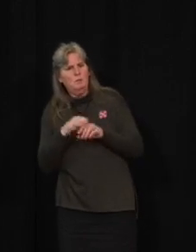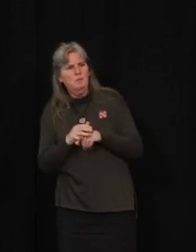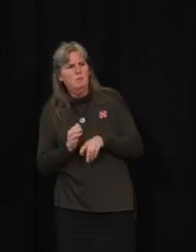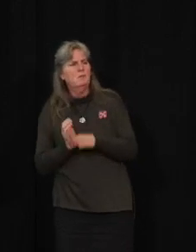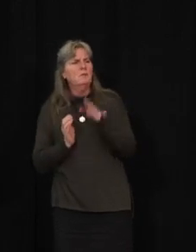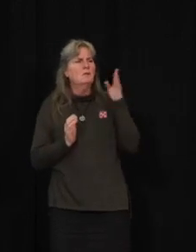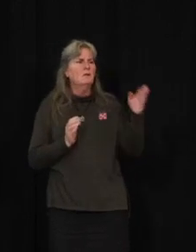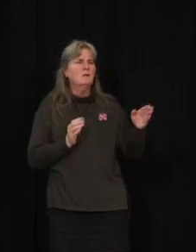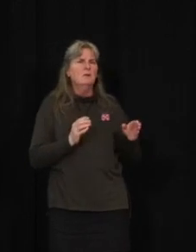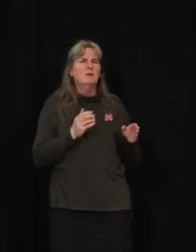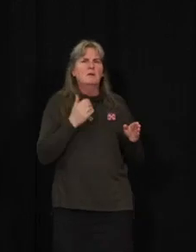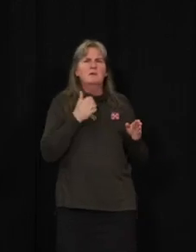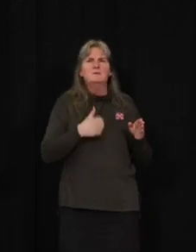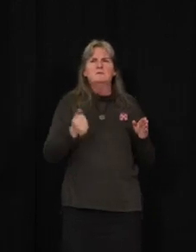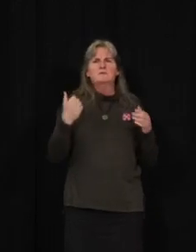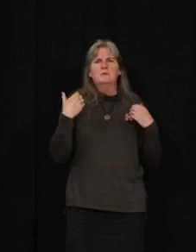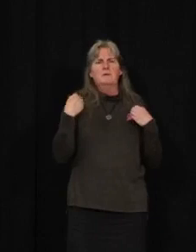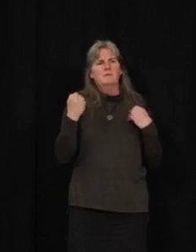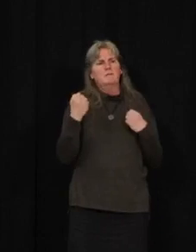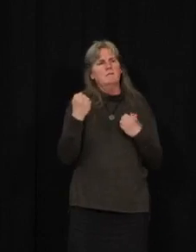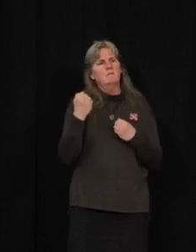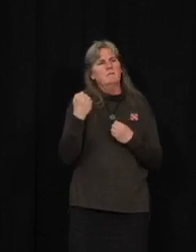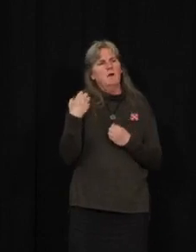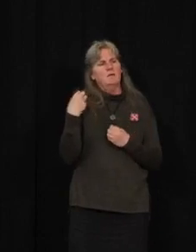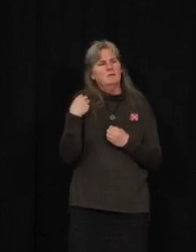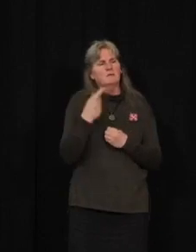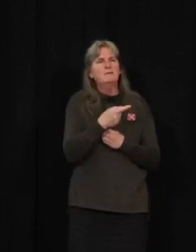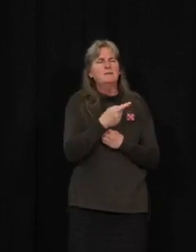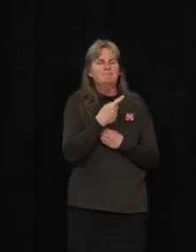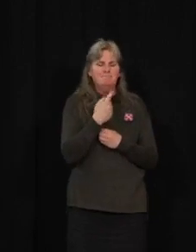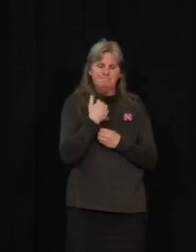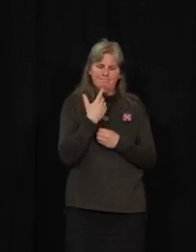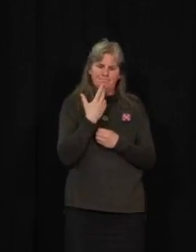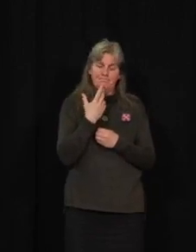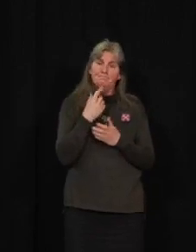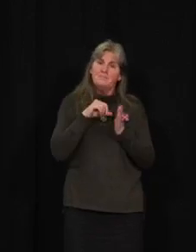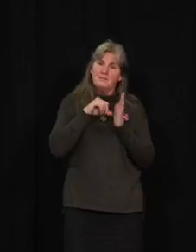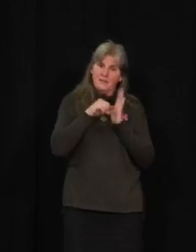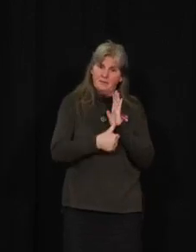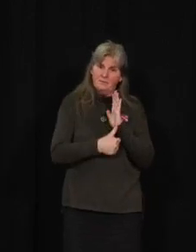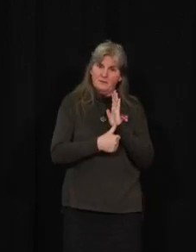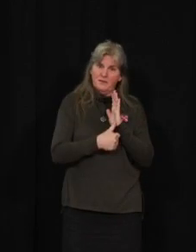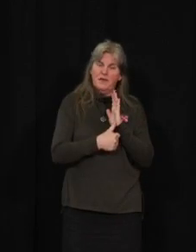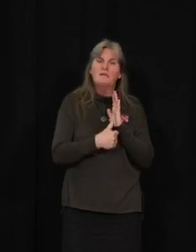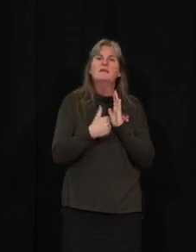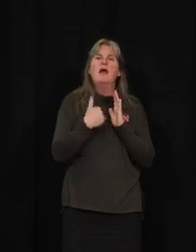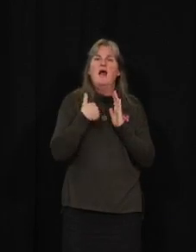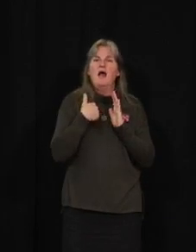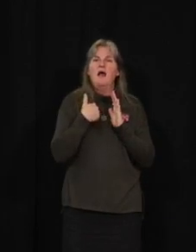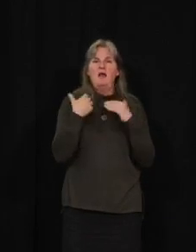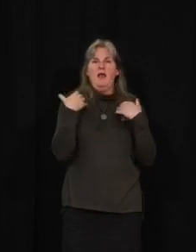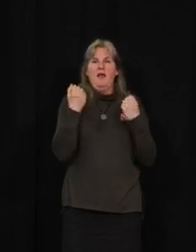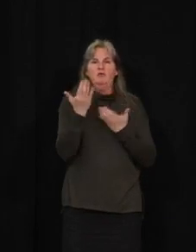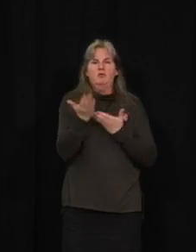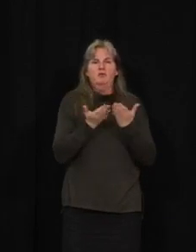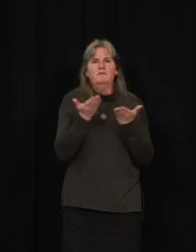reemphasizing the services that are already out there. For example, there referred care